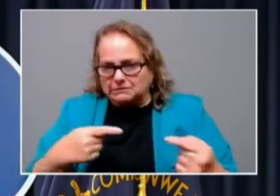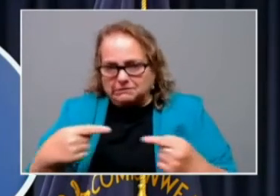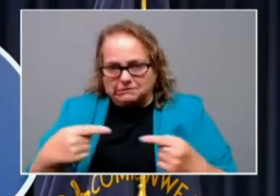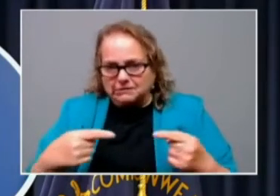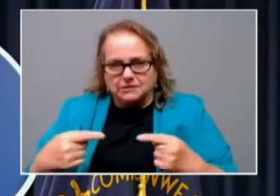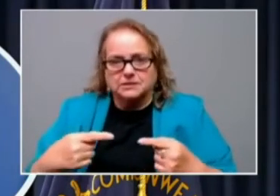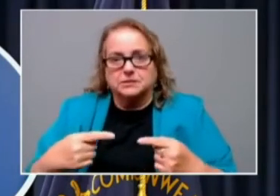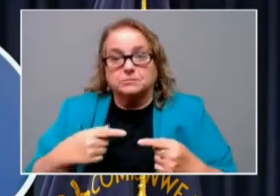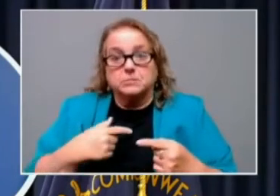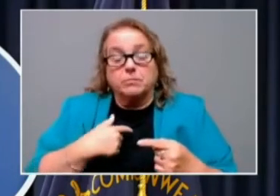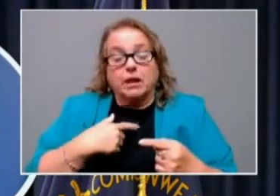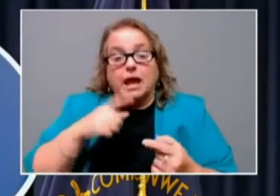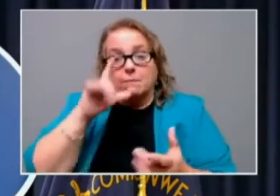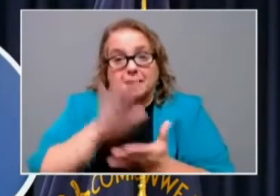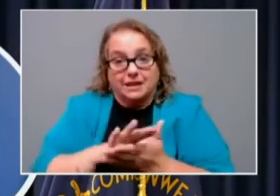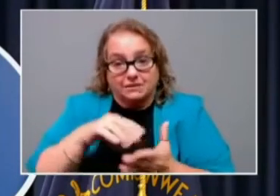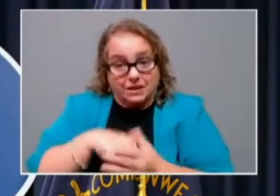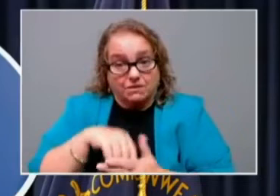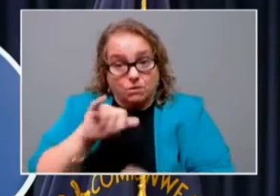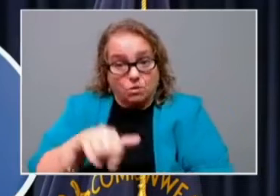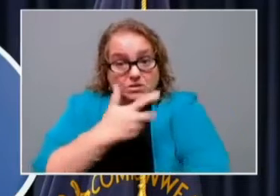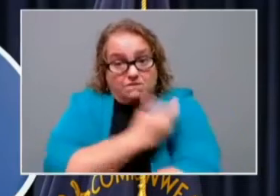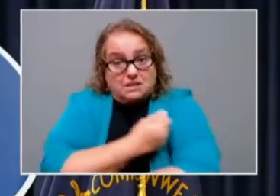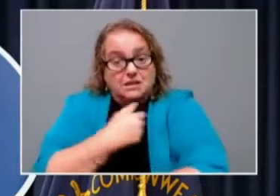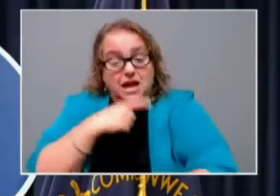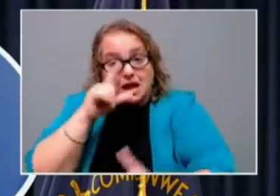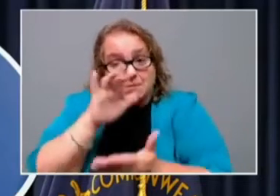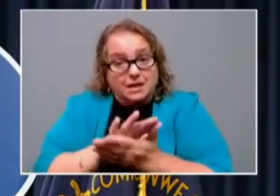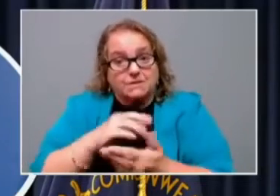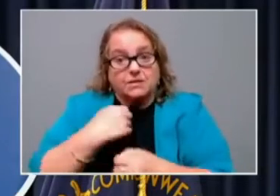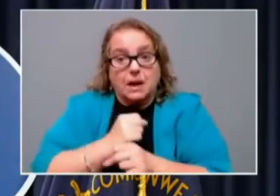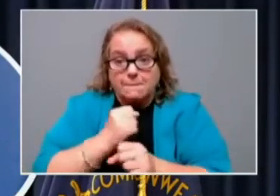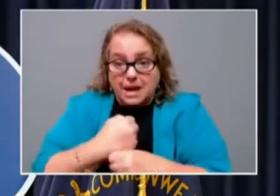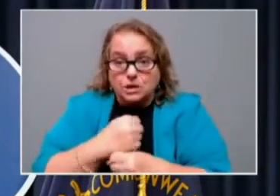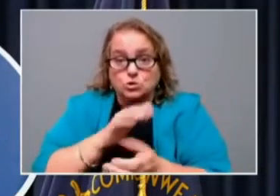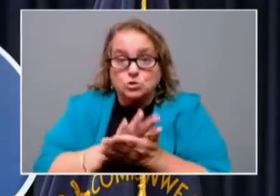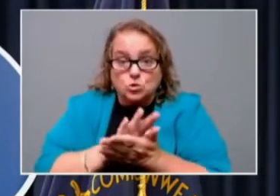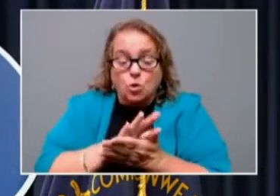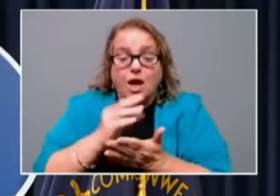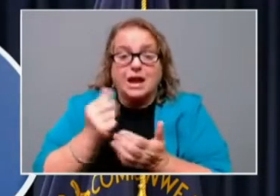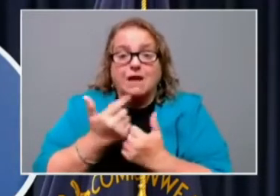believe that they make uh school and everything else so much safer for our